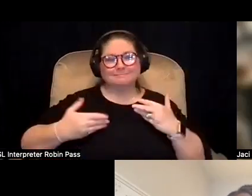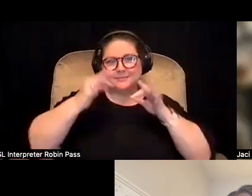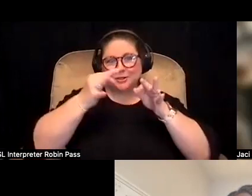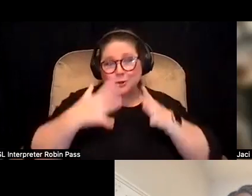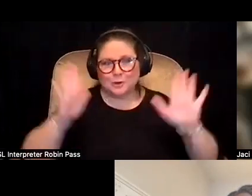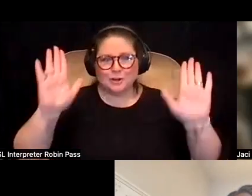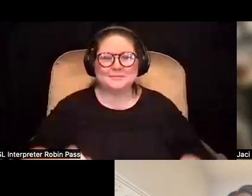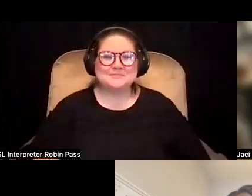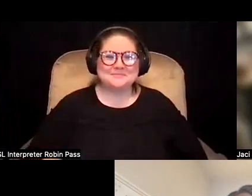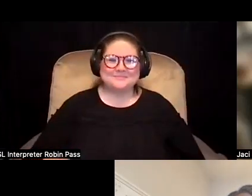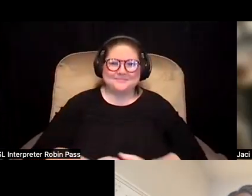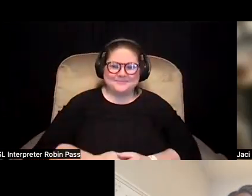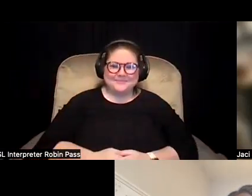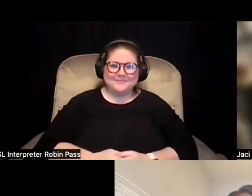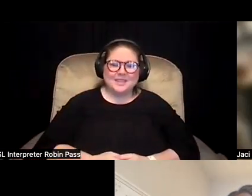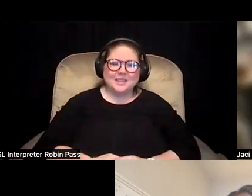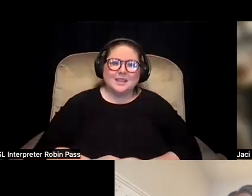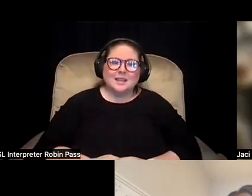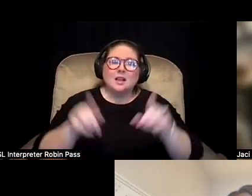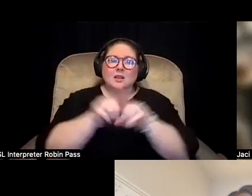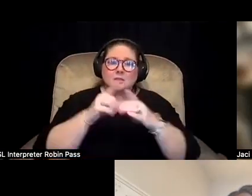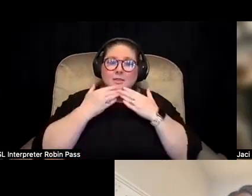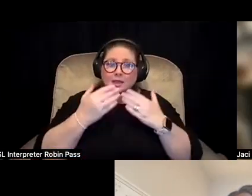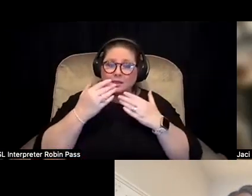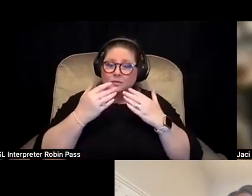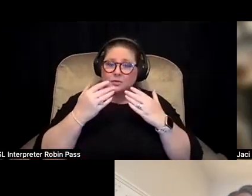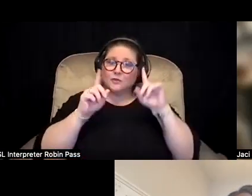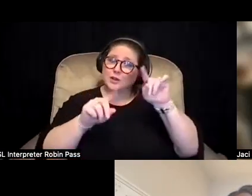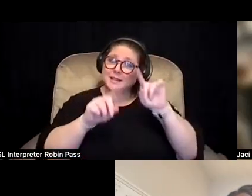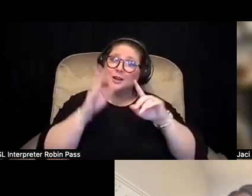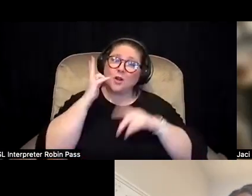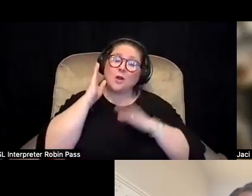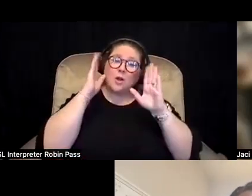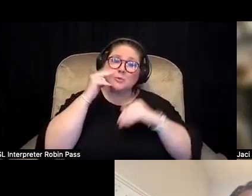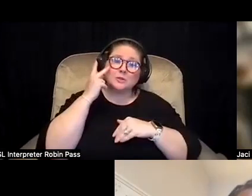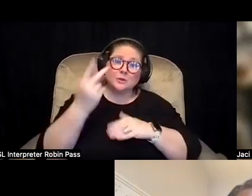well um also thank you to everyone for attending we hope to see you again this video will be posted